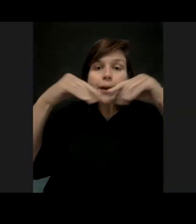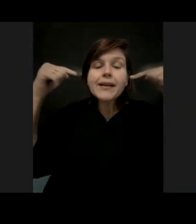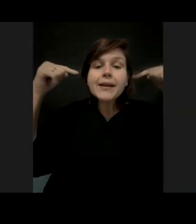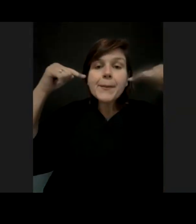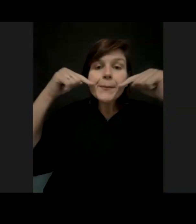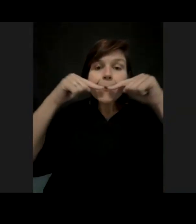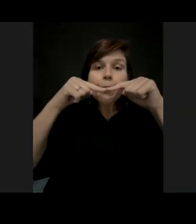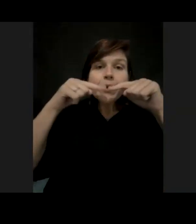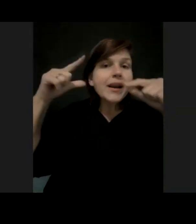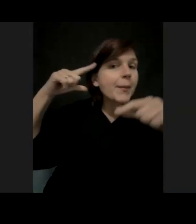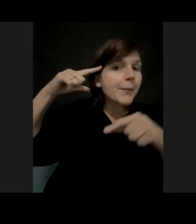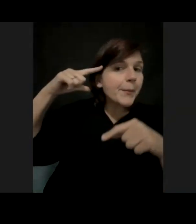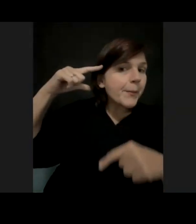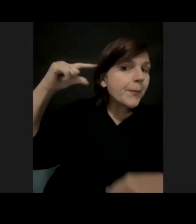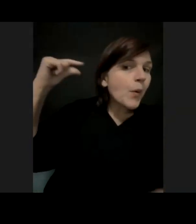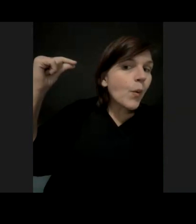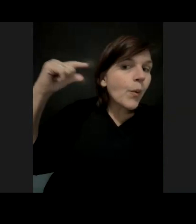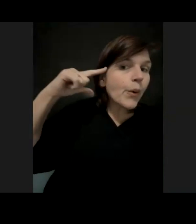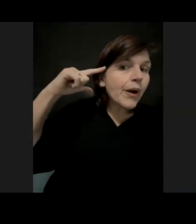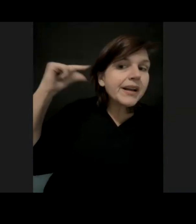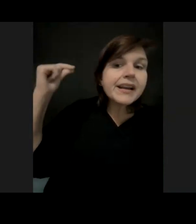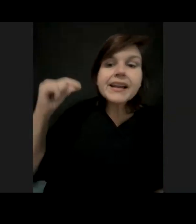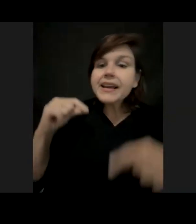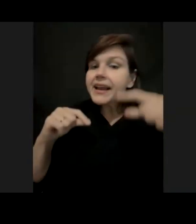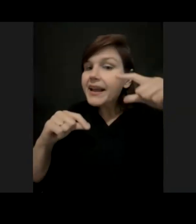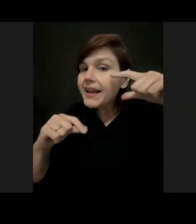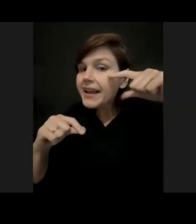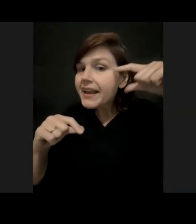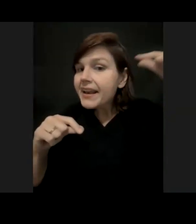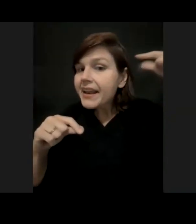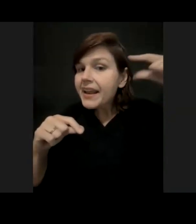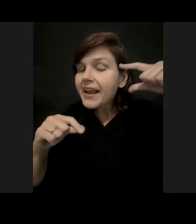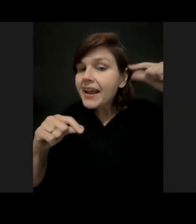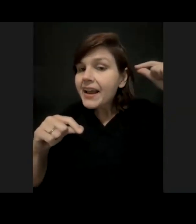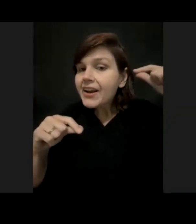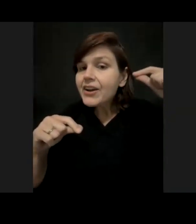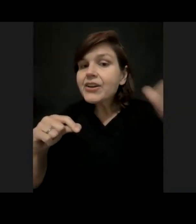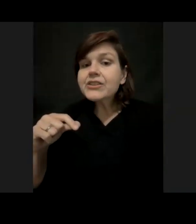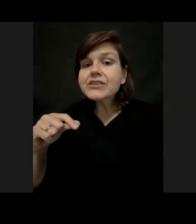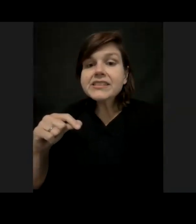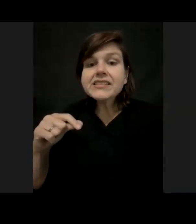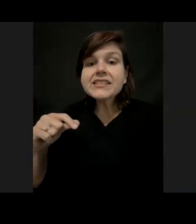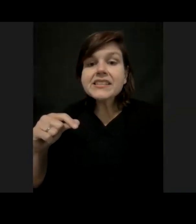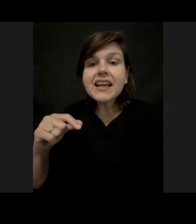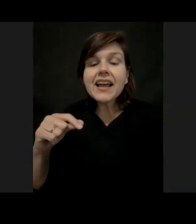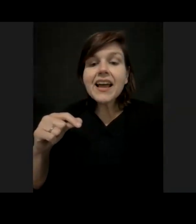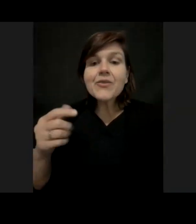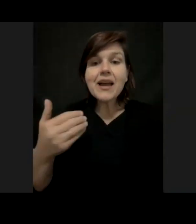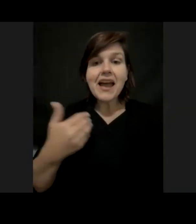for the face. And then I’ve got two black ears, and two white bits